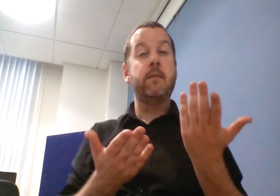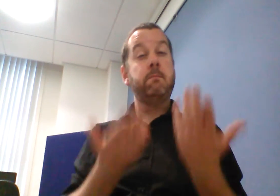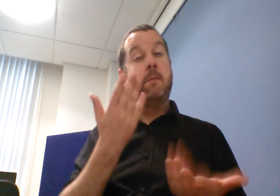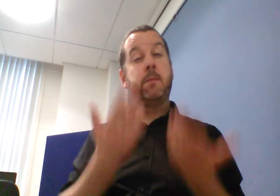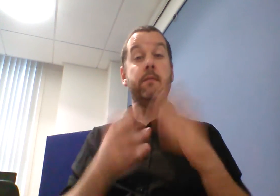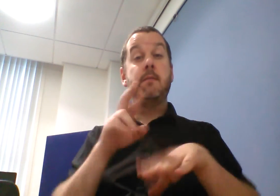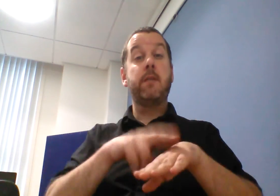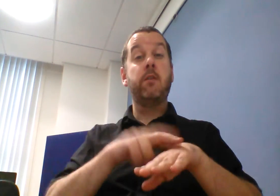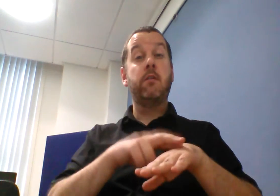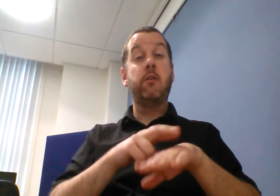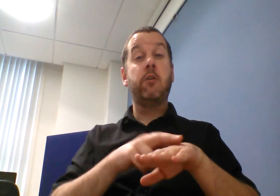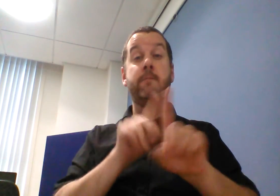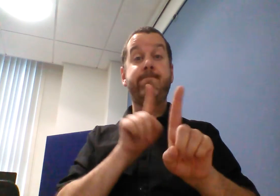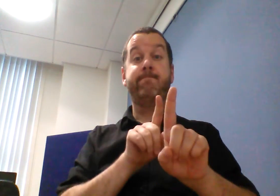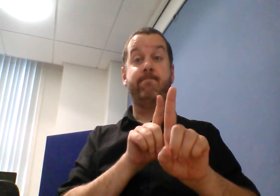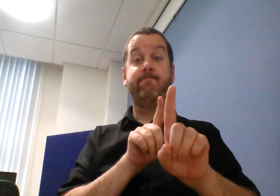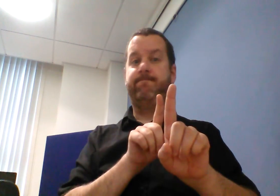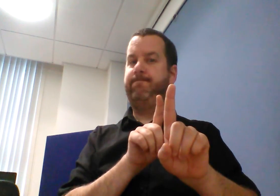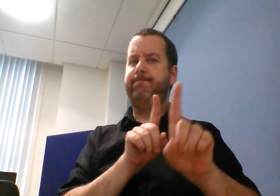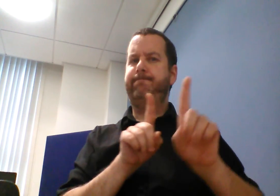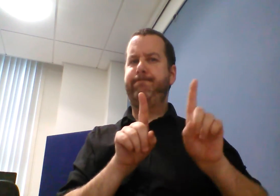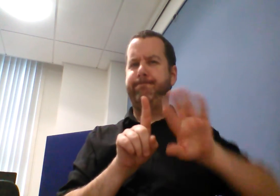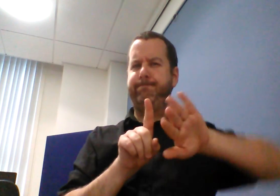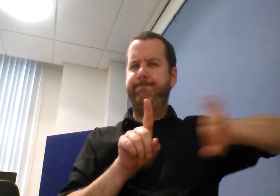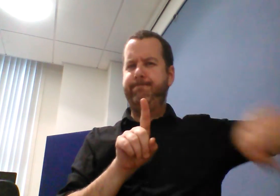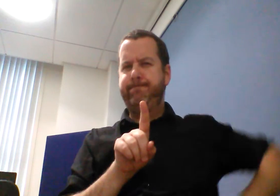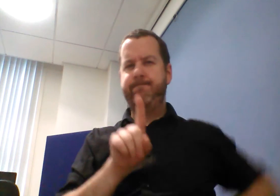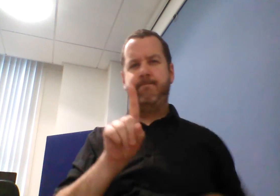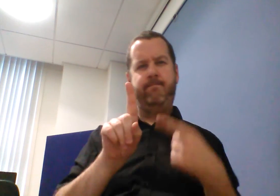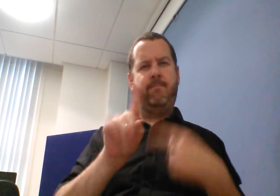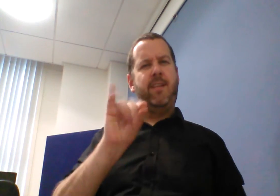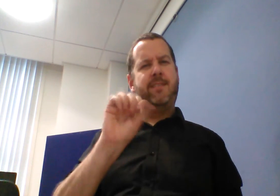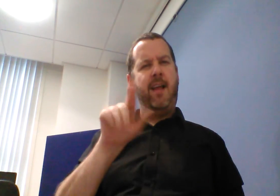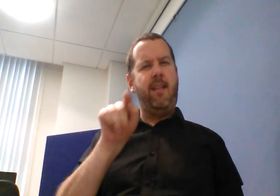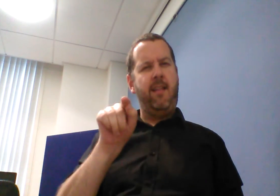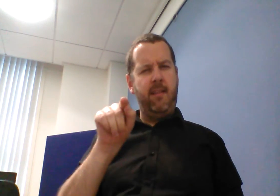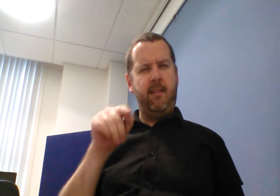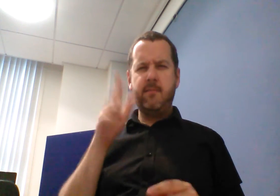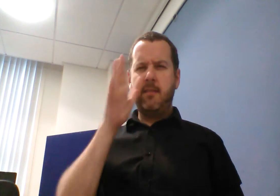Perhaps it's better for me to focus on the ISL part.